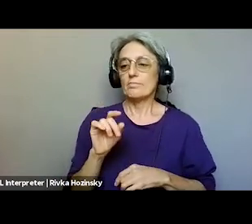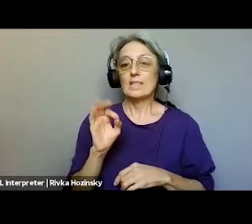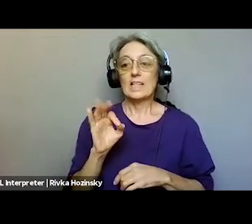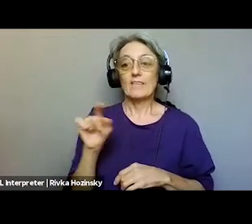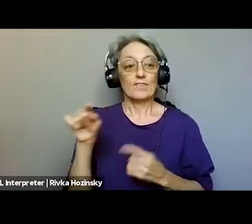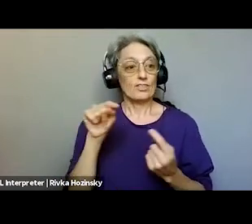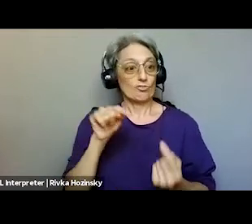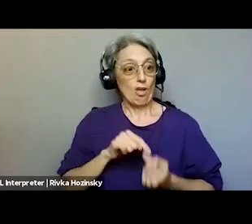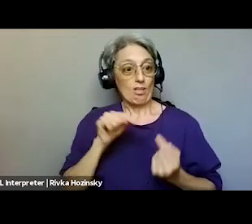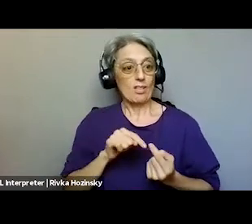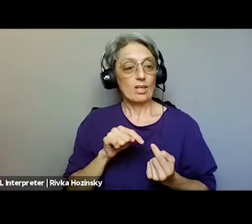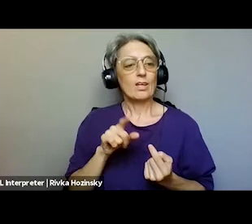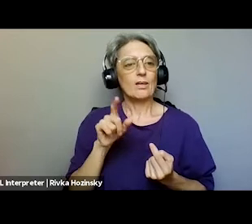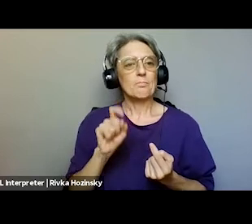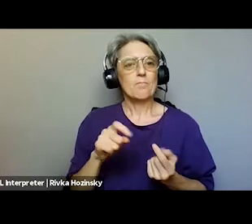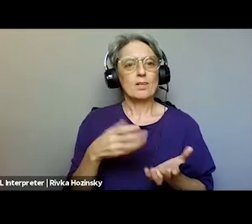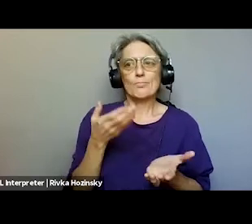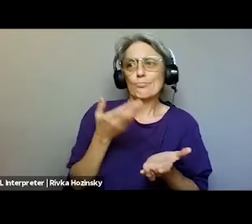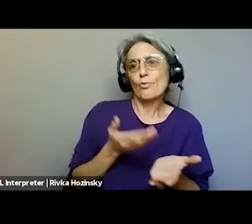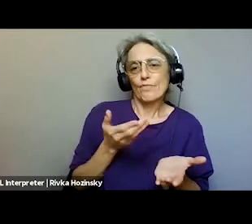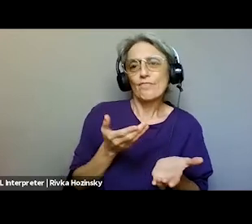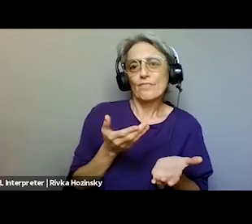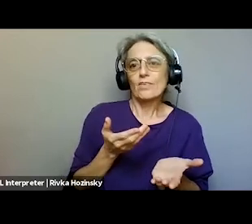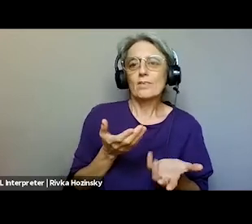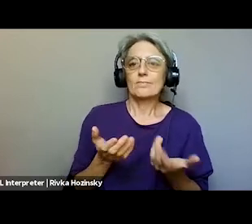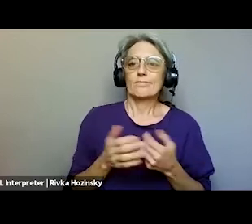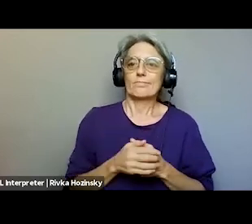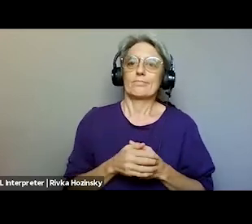to prove themselves especially if there was a fear of child protective services involvement.